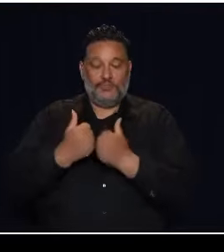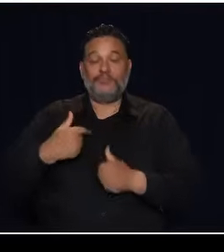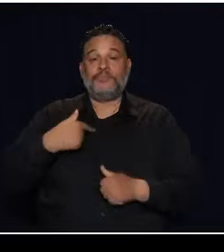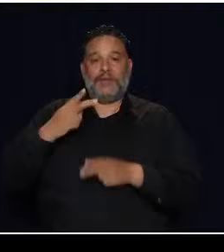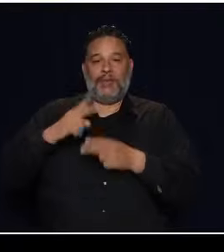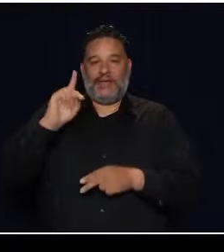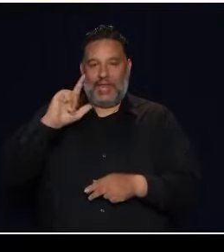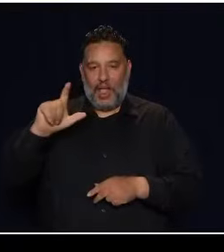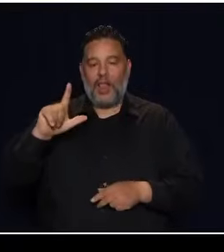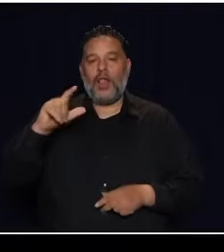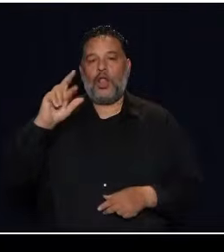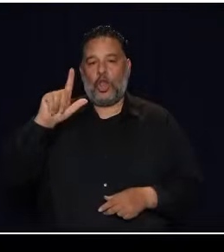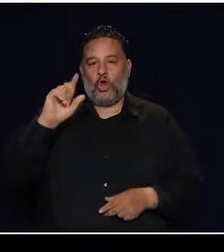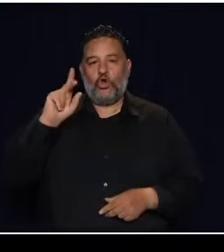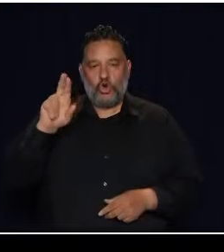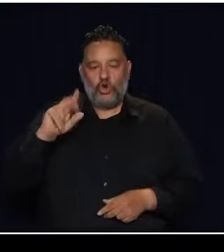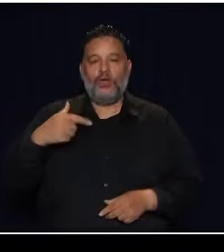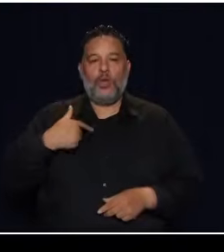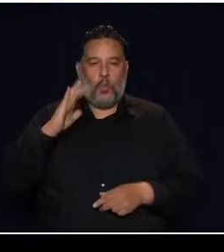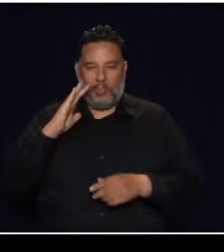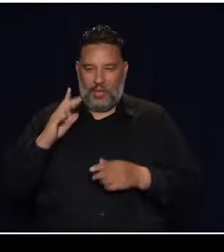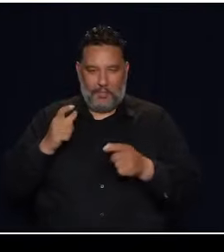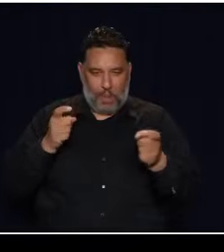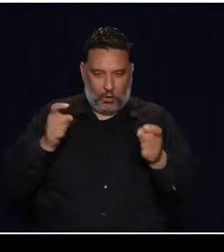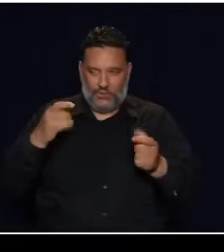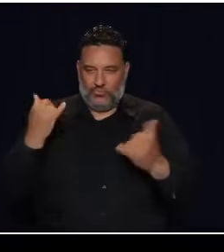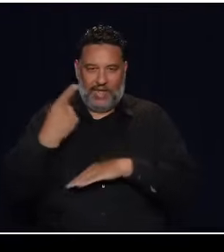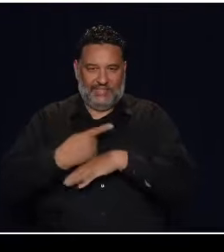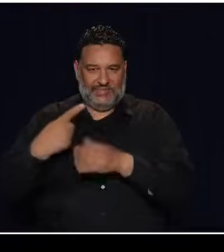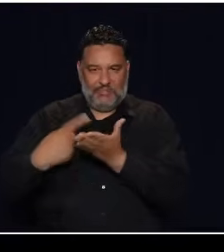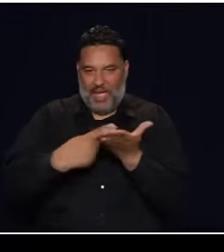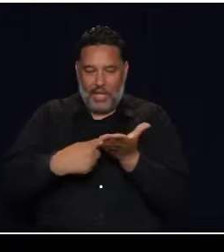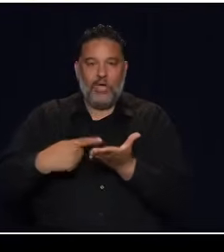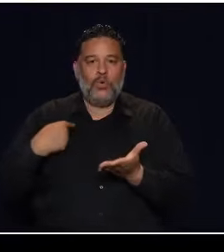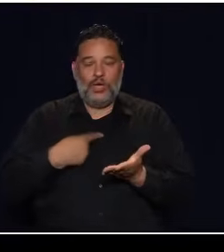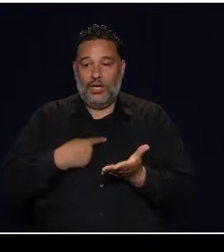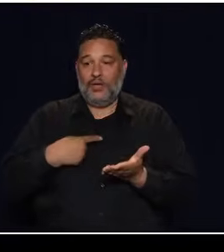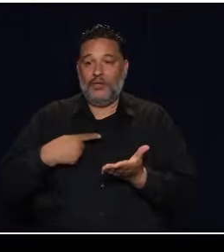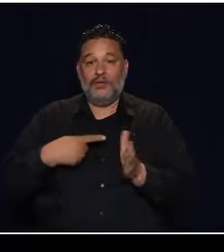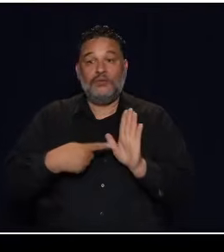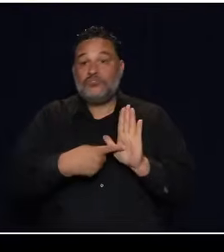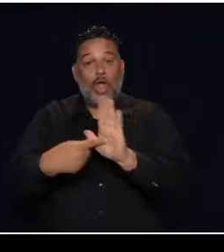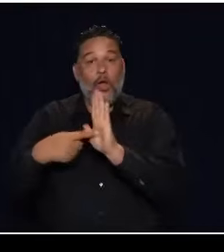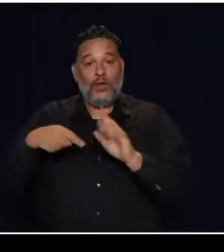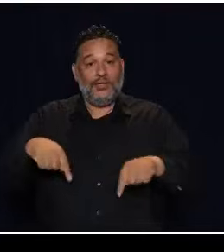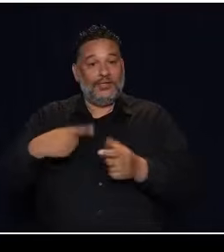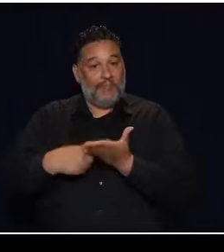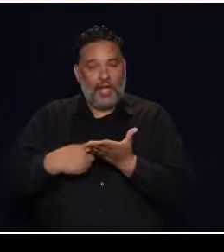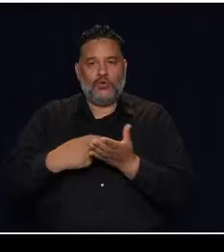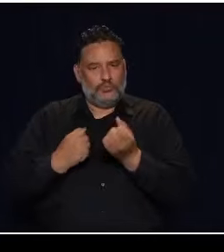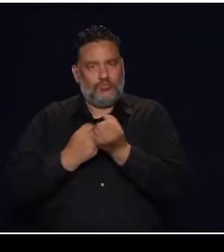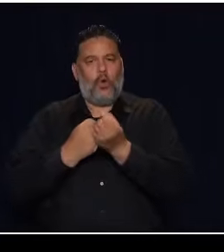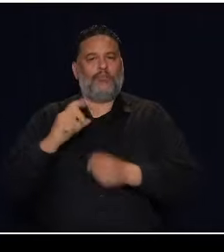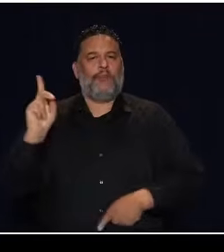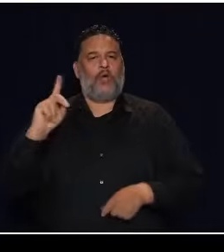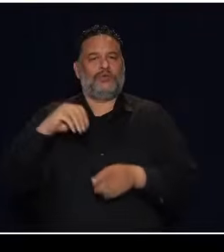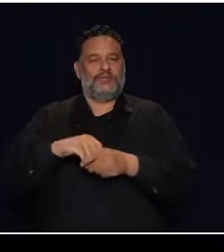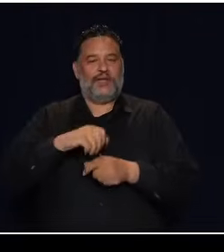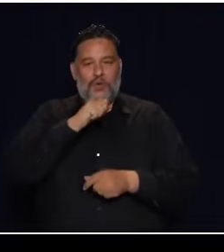MY NAME IS DANIELLE LERNER AND I WILL BE MODERATING TODAY'S DEBATE. WE ARE SHARING THIS DEBATE AS